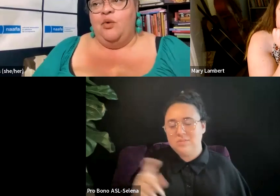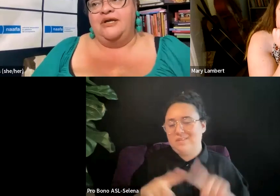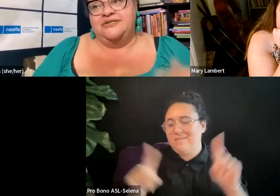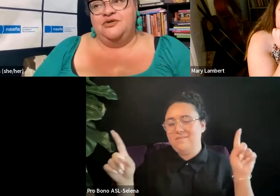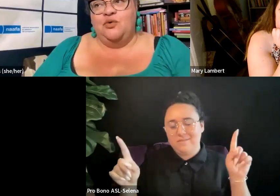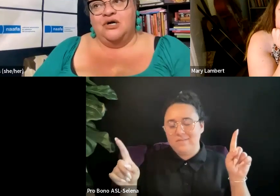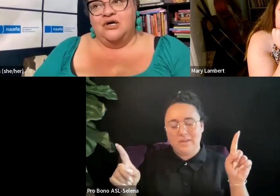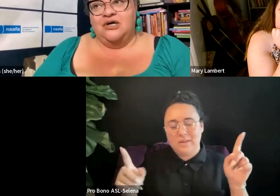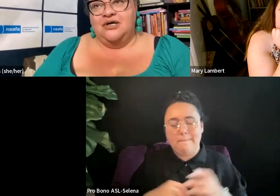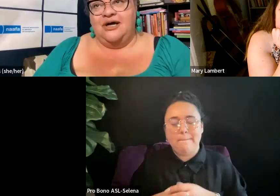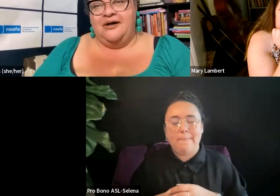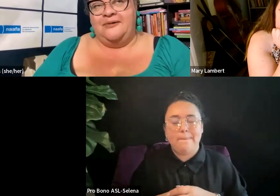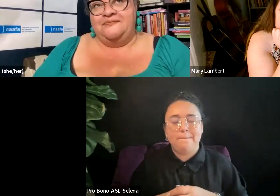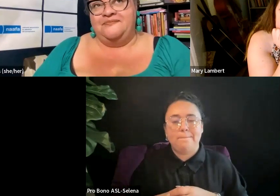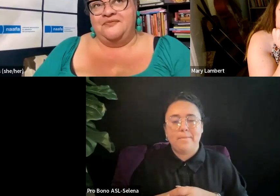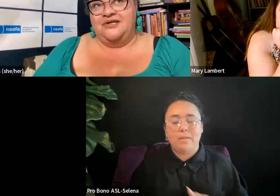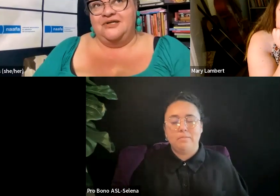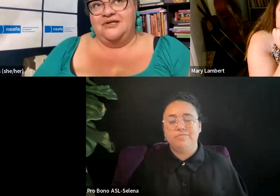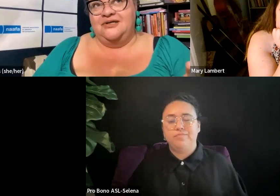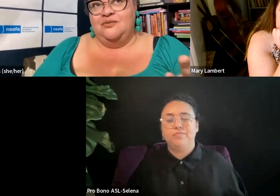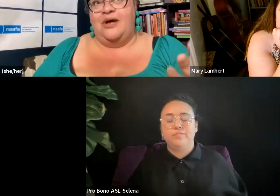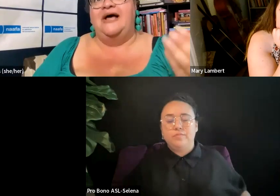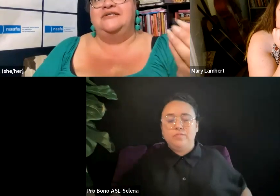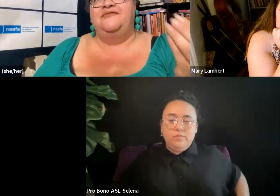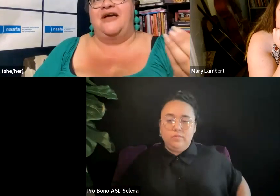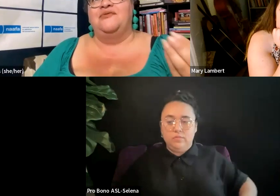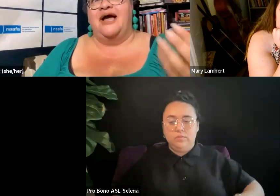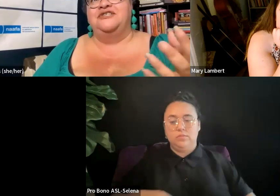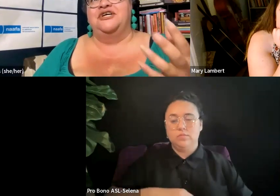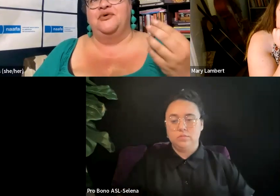What is your what has the fan reaction